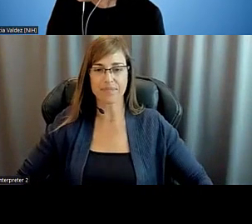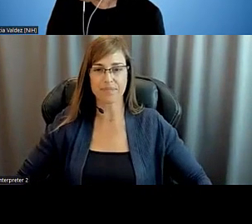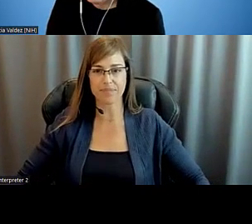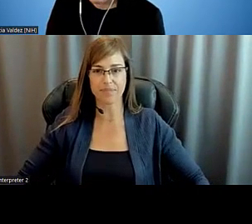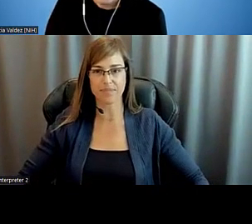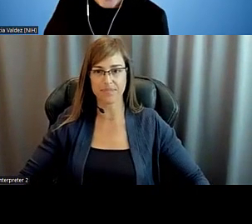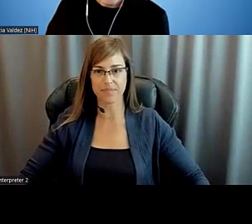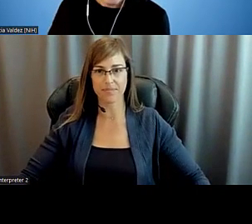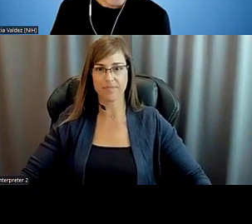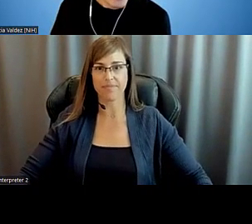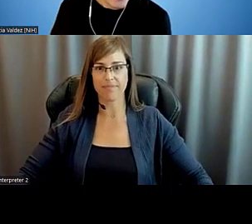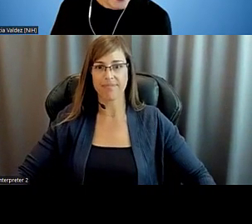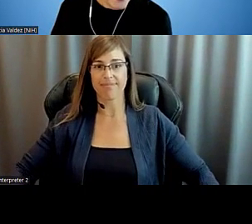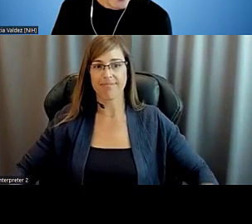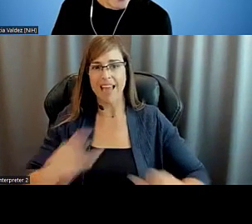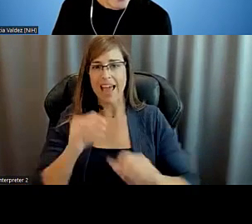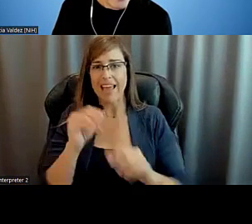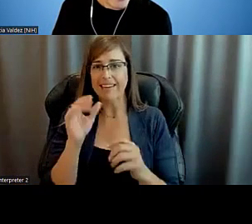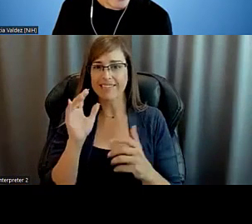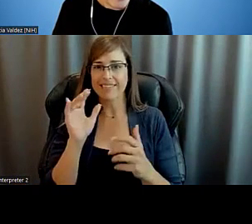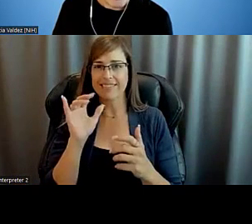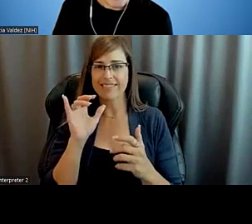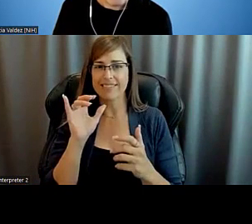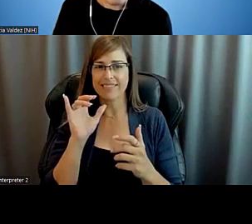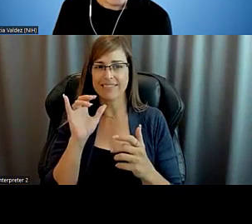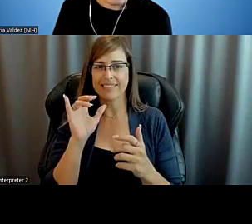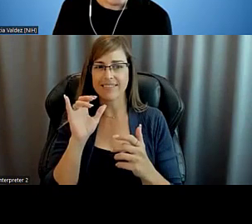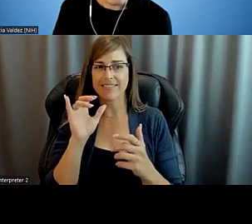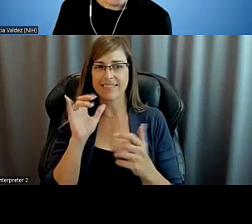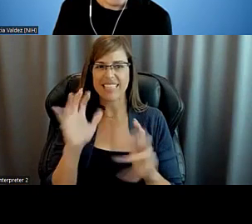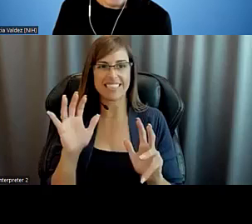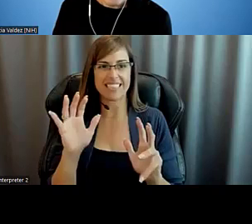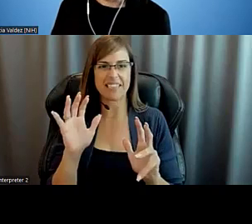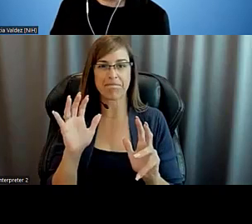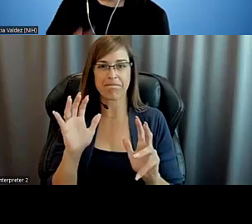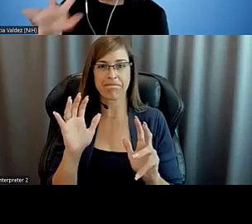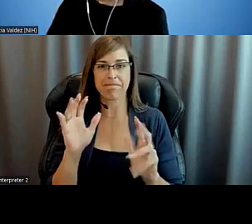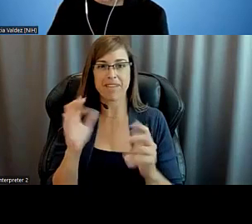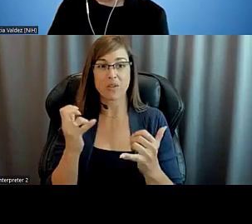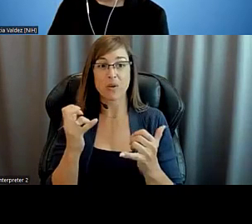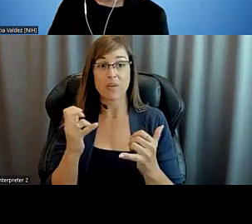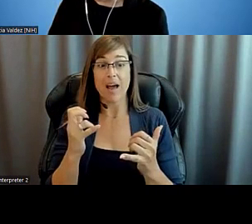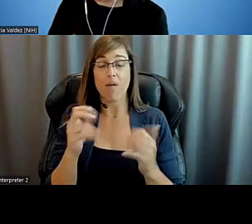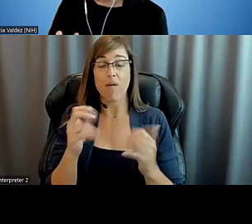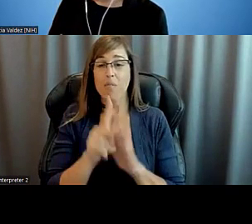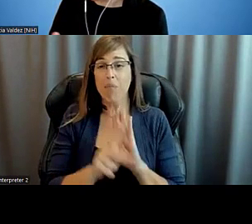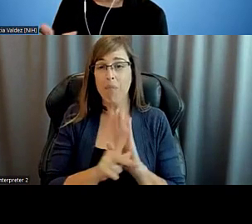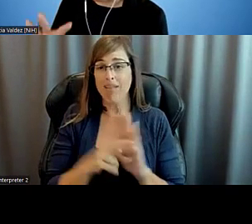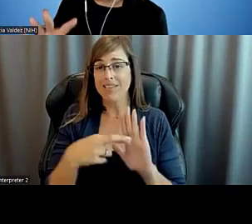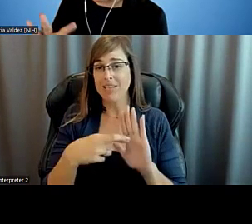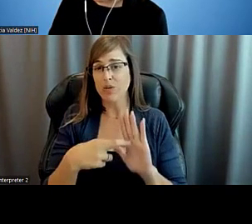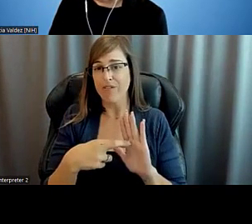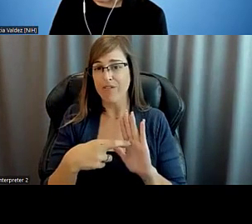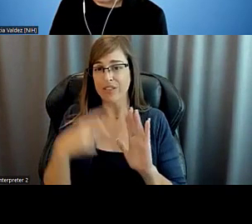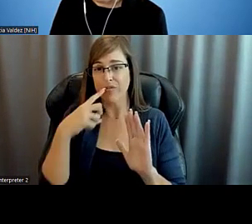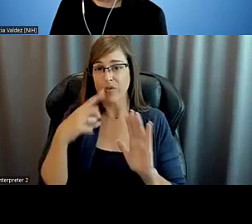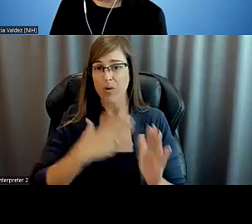Okay. And that's. Let me just.. Oh, yeah, so here are the policy references for my case study.